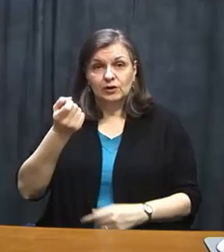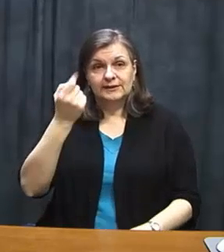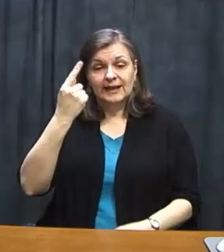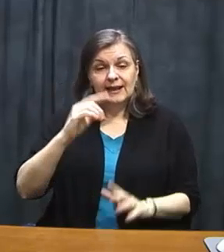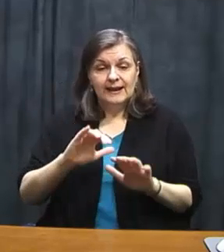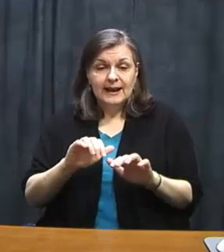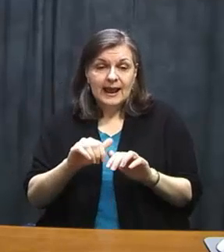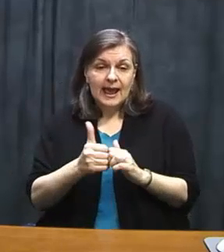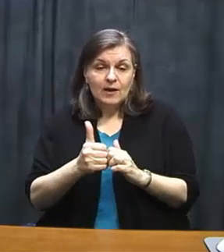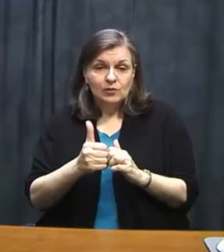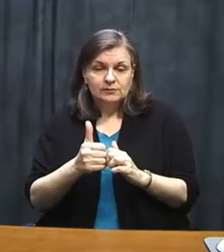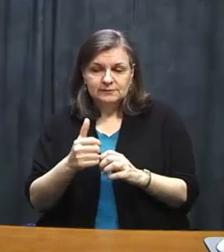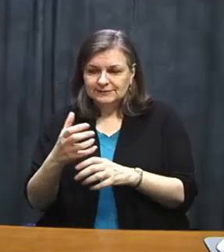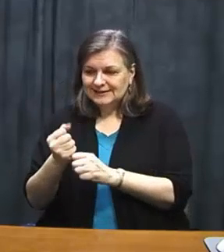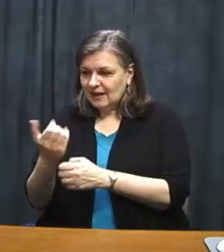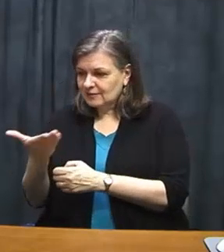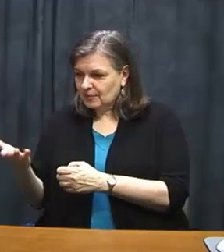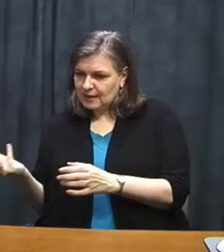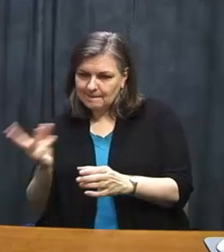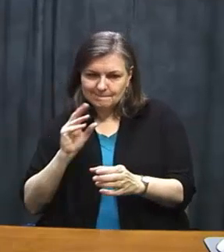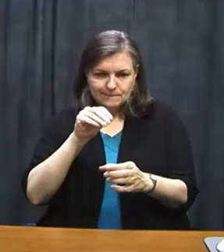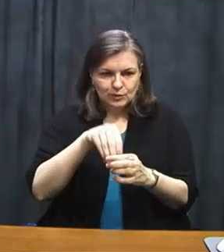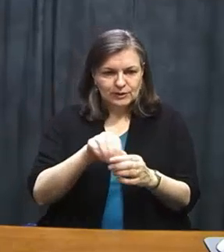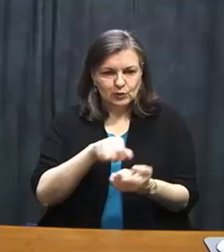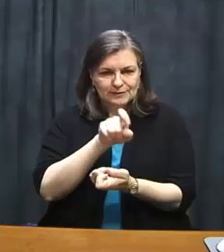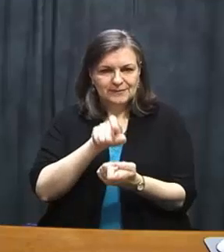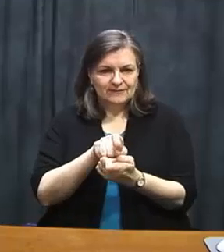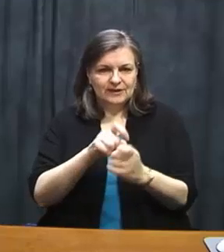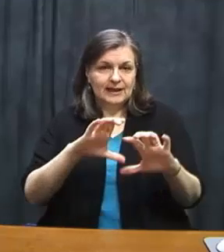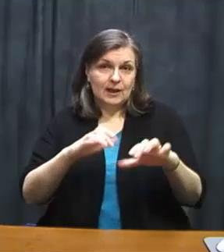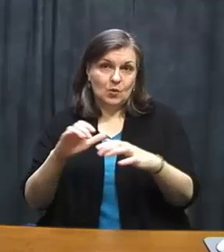how to put things into the categories themselves